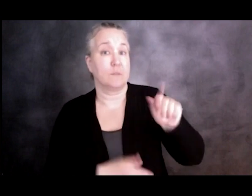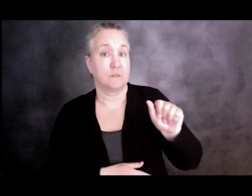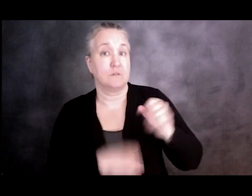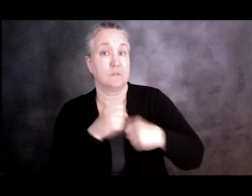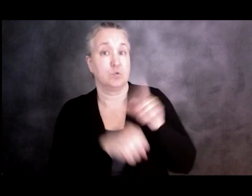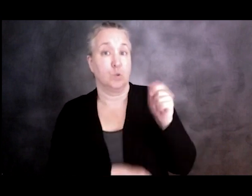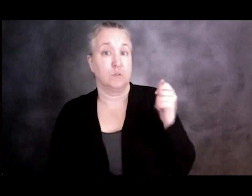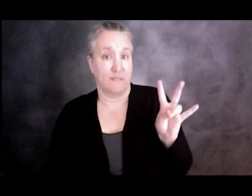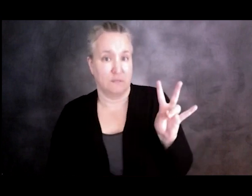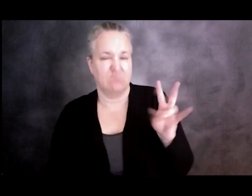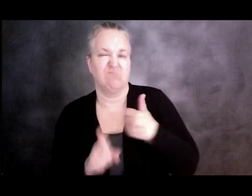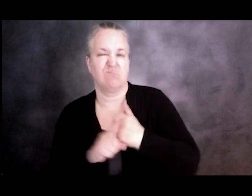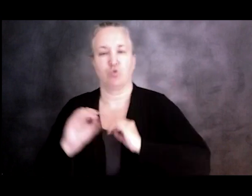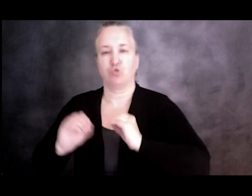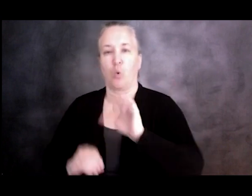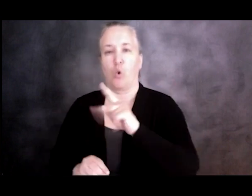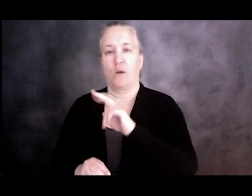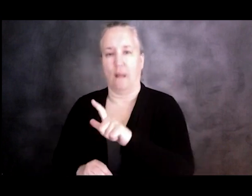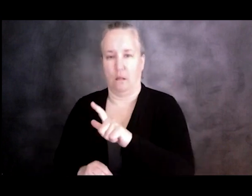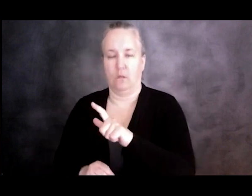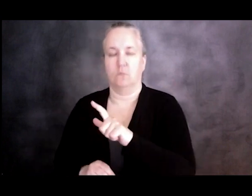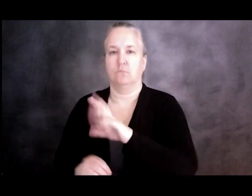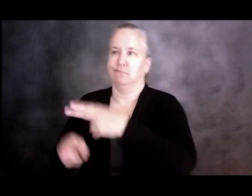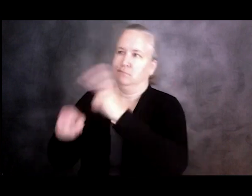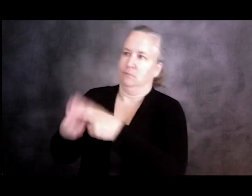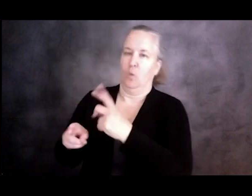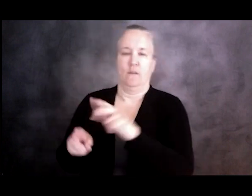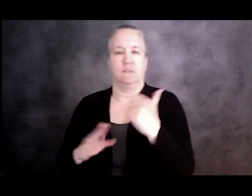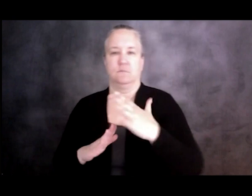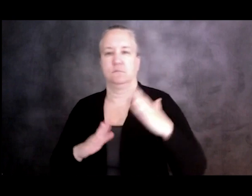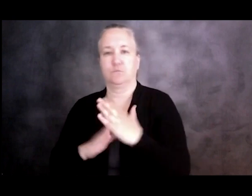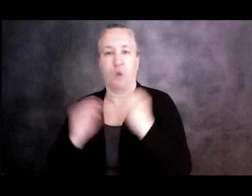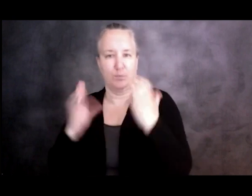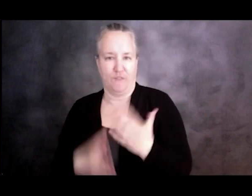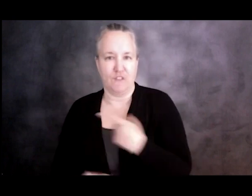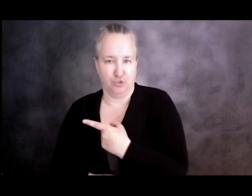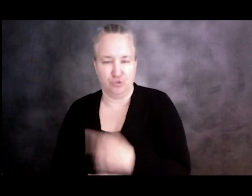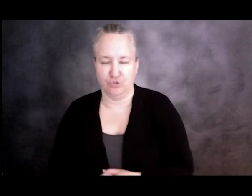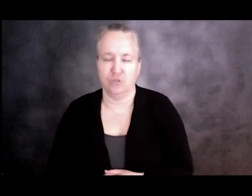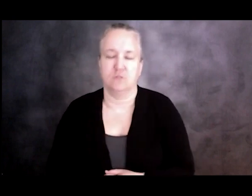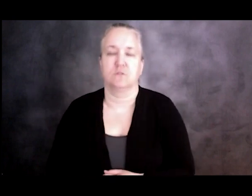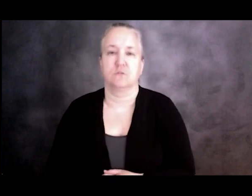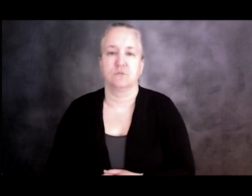Wubshet taught at Cornell, where he was named one of the 10 best professors at Cornell.